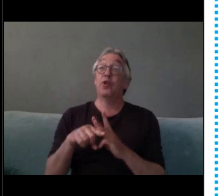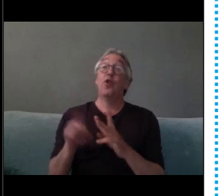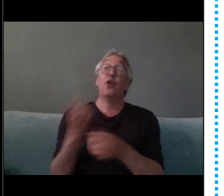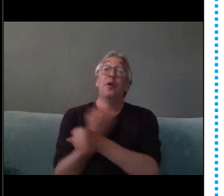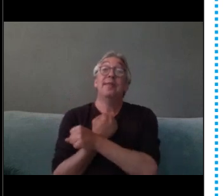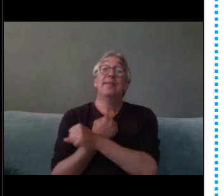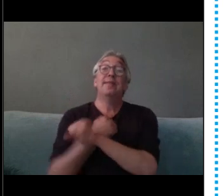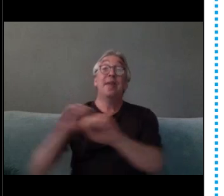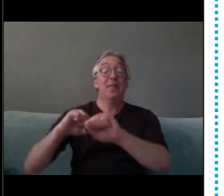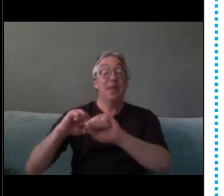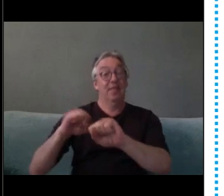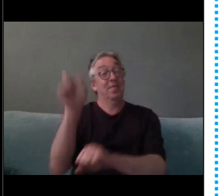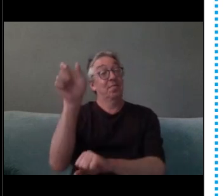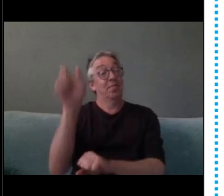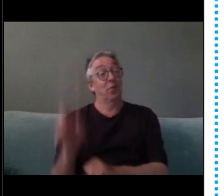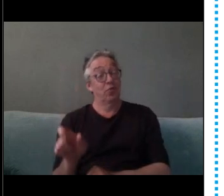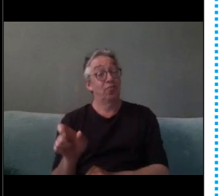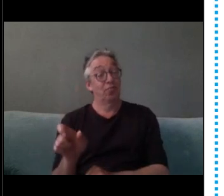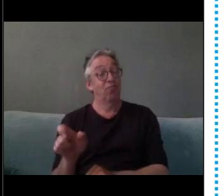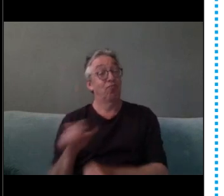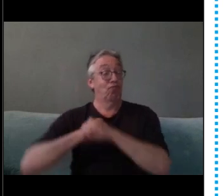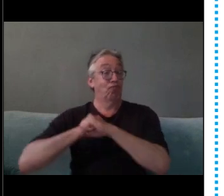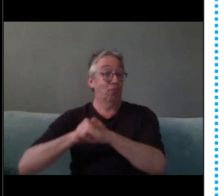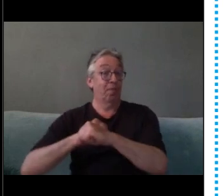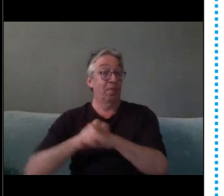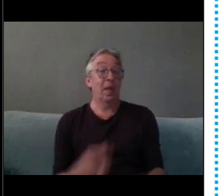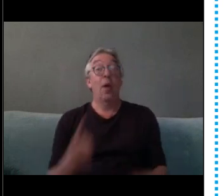This also includes compensations and reimbursement conditions